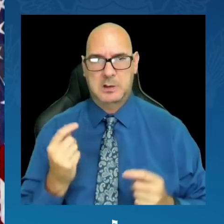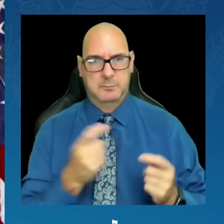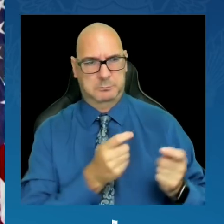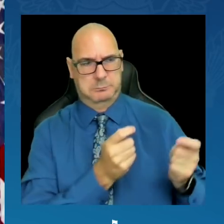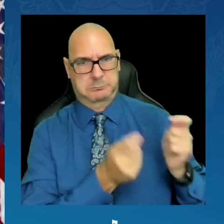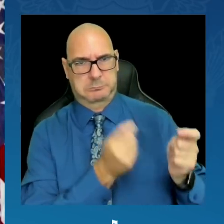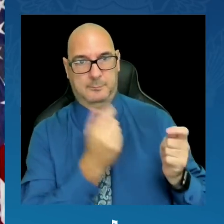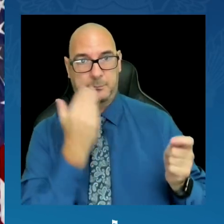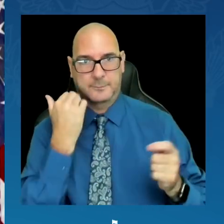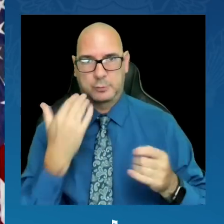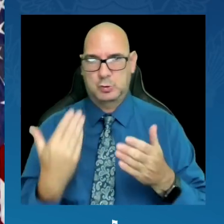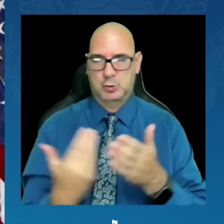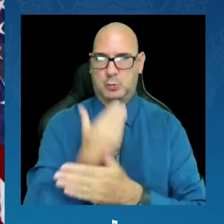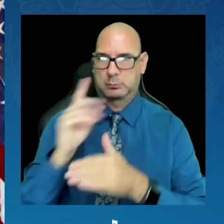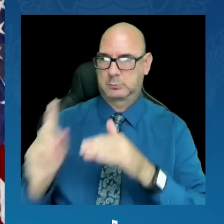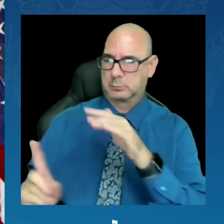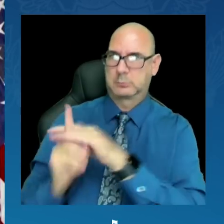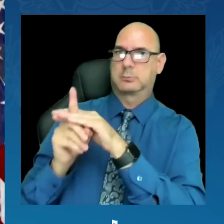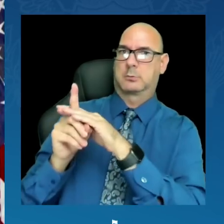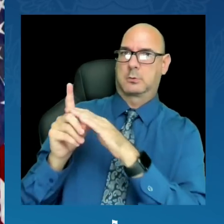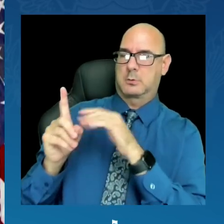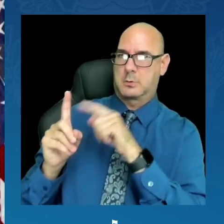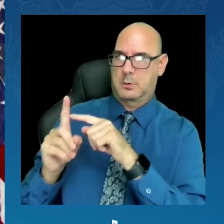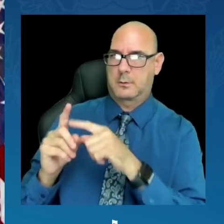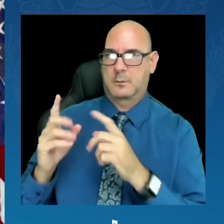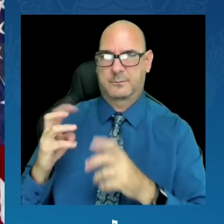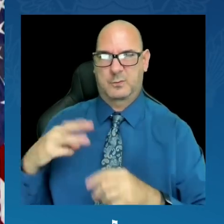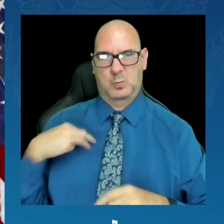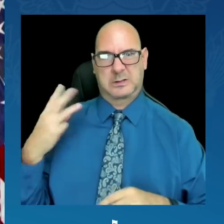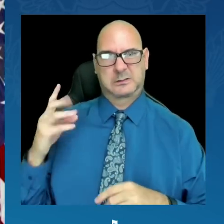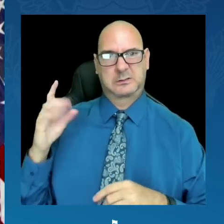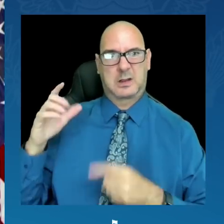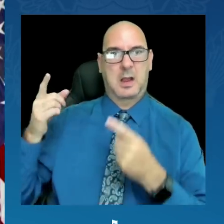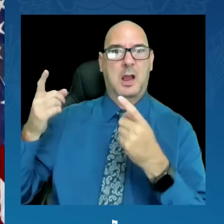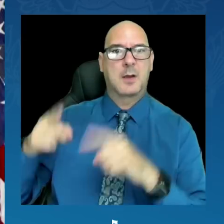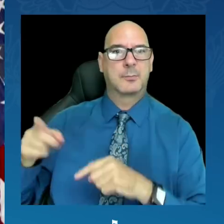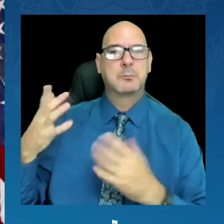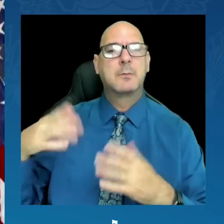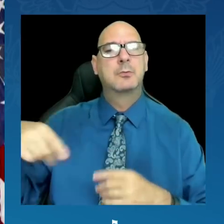which you've all heard something about, I'm sure. But I also received some news on my own.